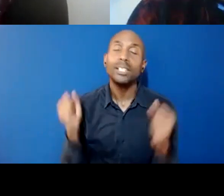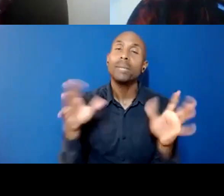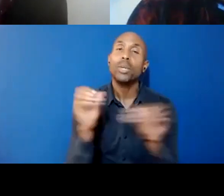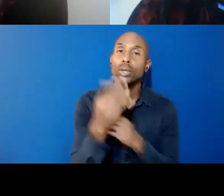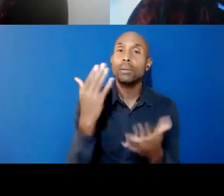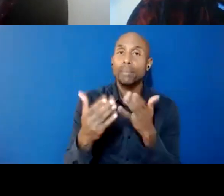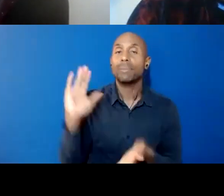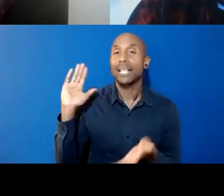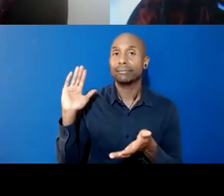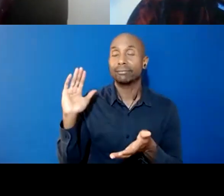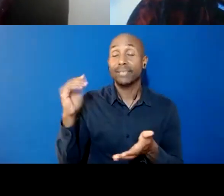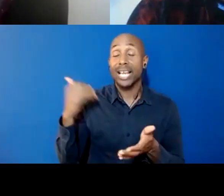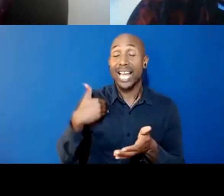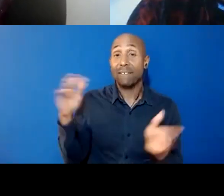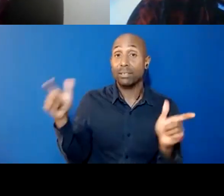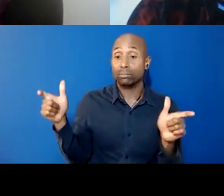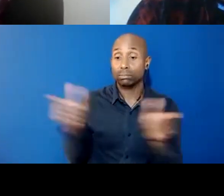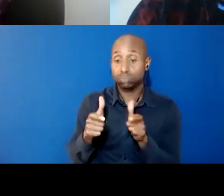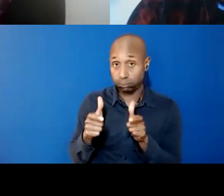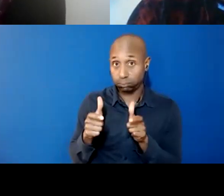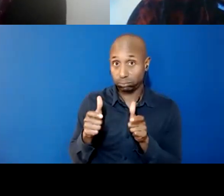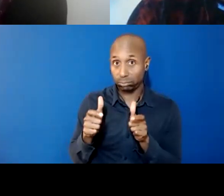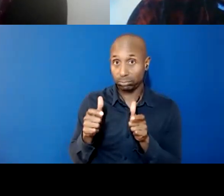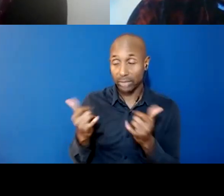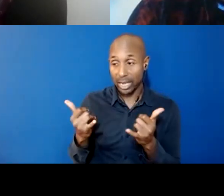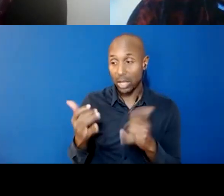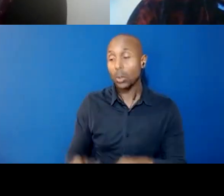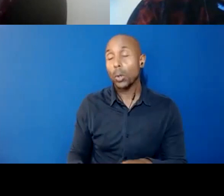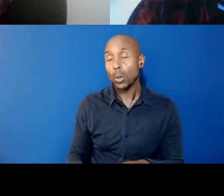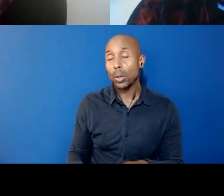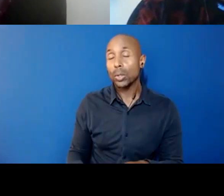much capacity to do those activities, but that was what was helpful for us.